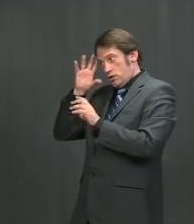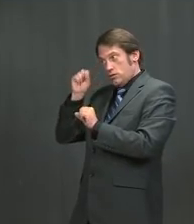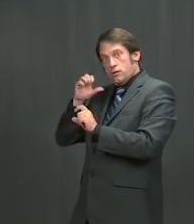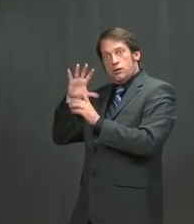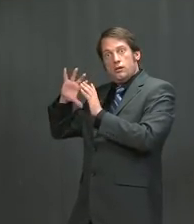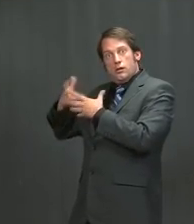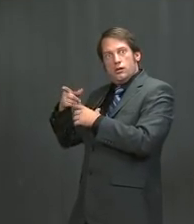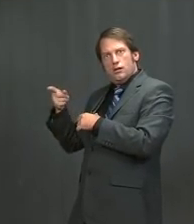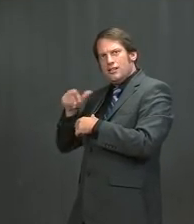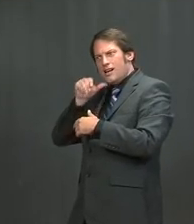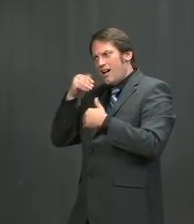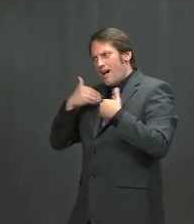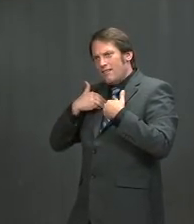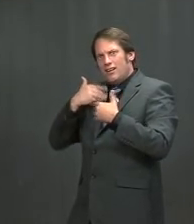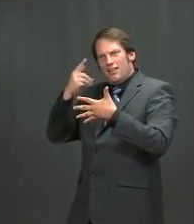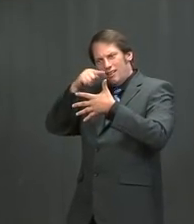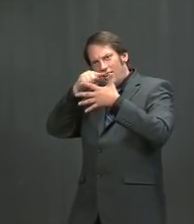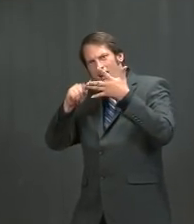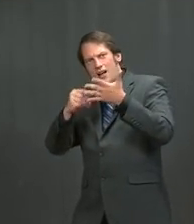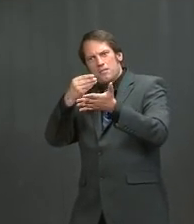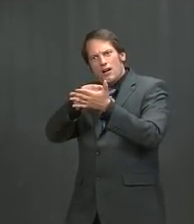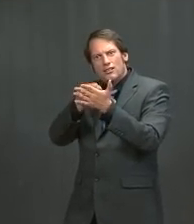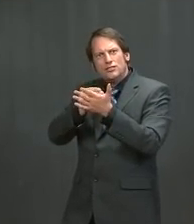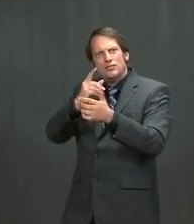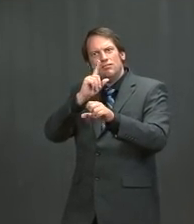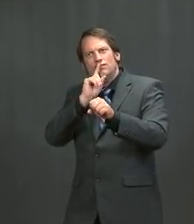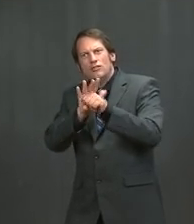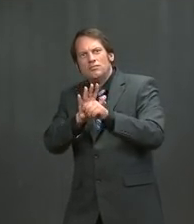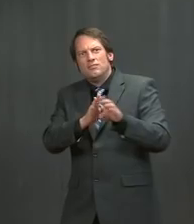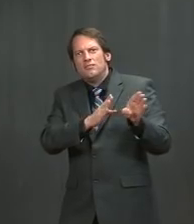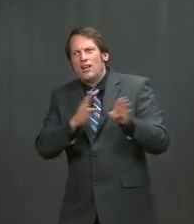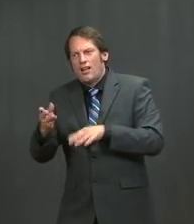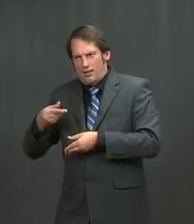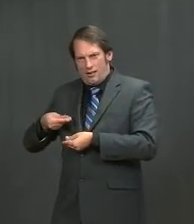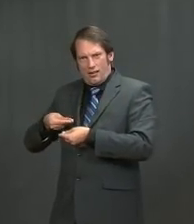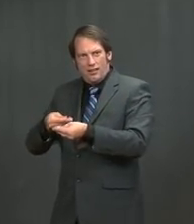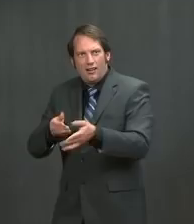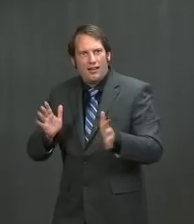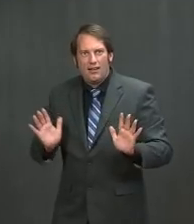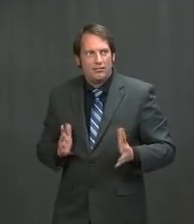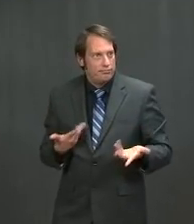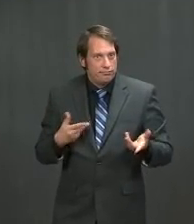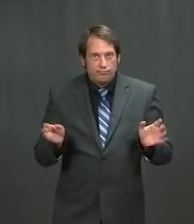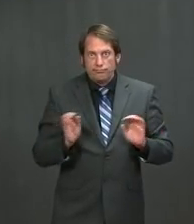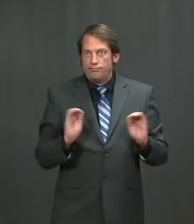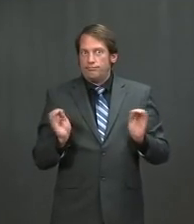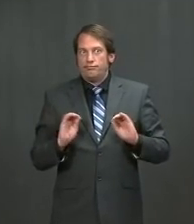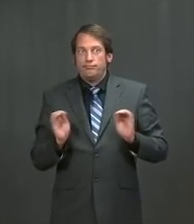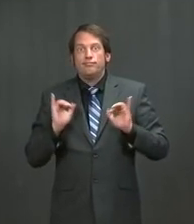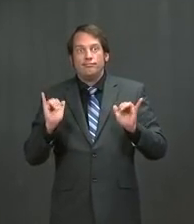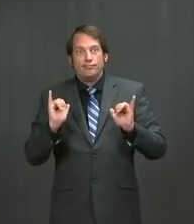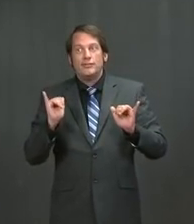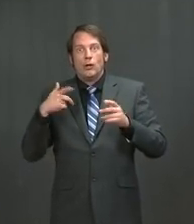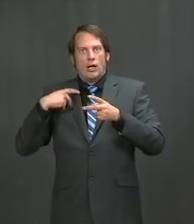So that was answering that part of his question. The Press: So we'll get the budget before there's actually a budget director in place. Ms. Psaki: Well, there'll be a couple of different components.